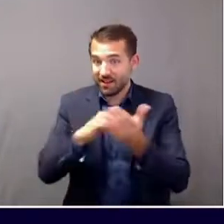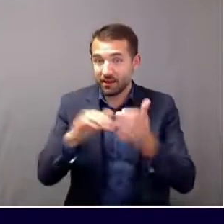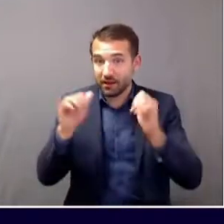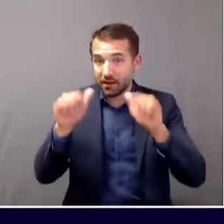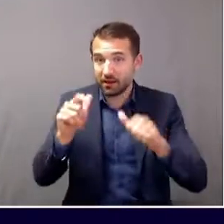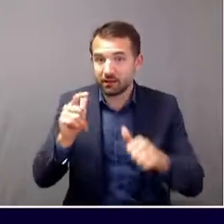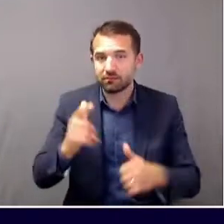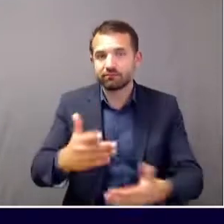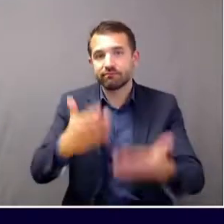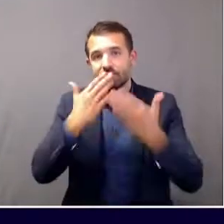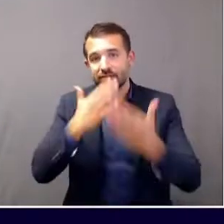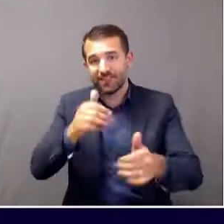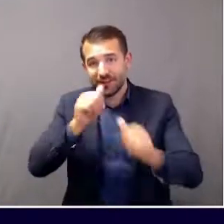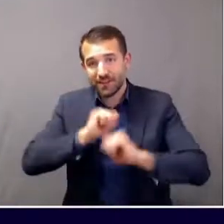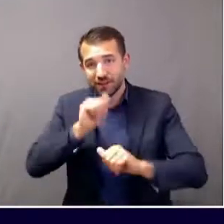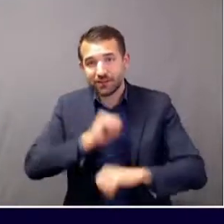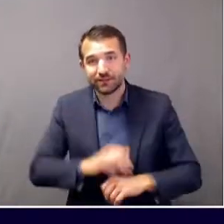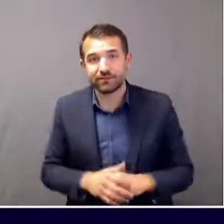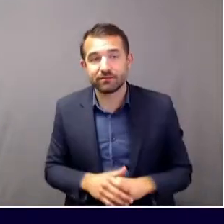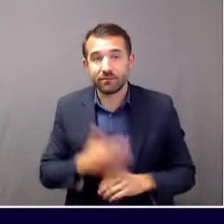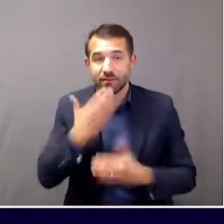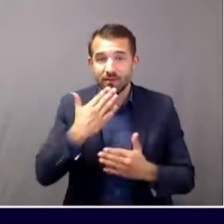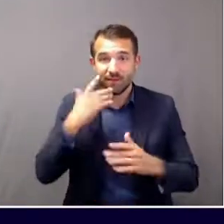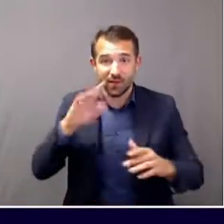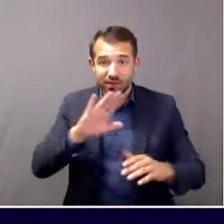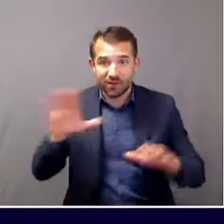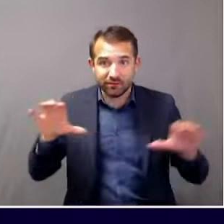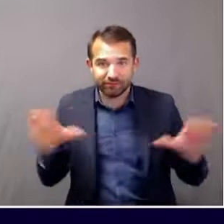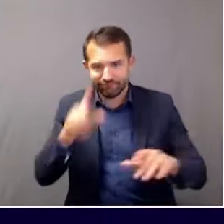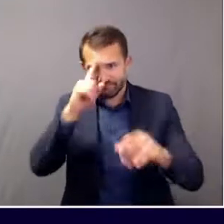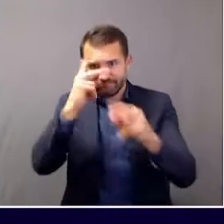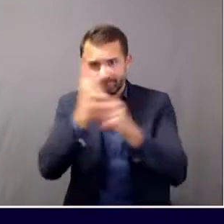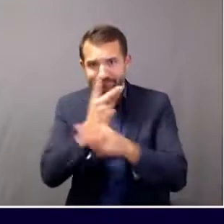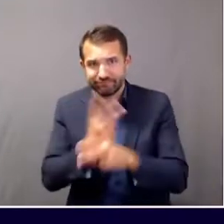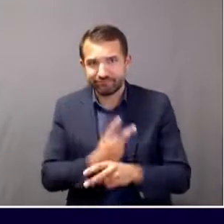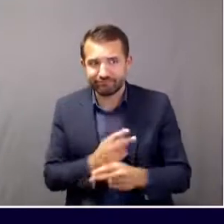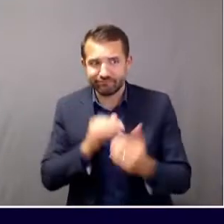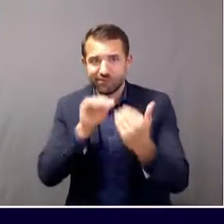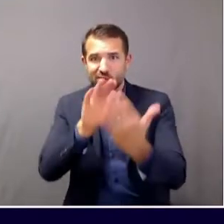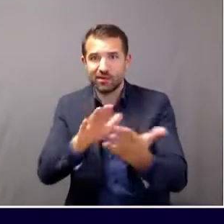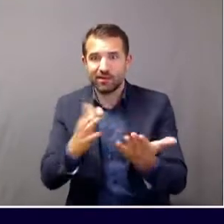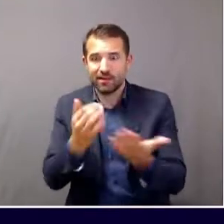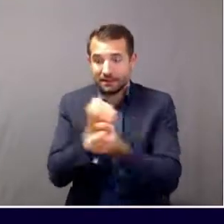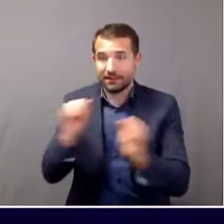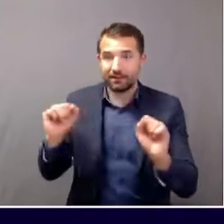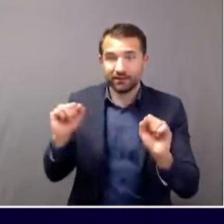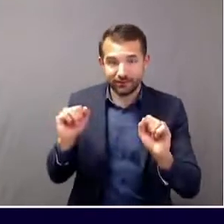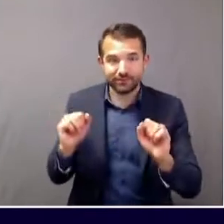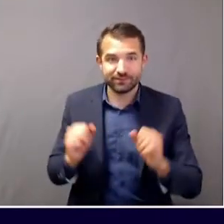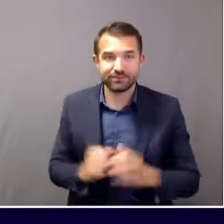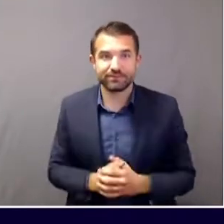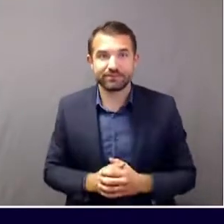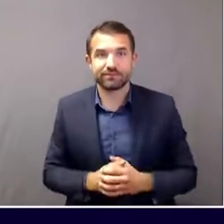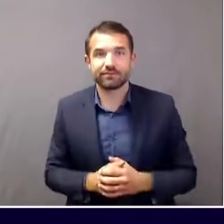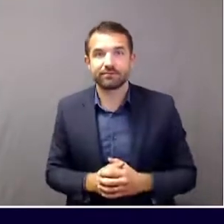there work I'm trying to figure out how we can use for safely